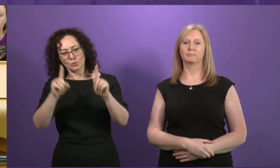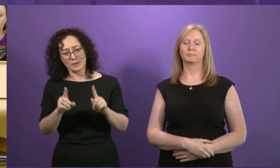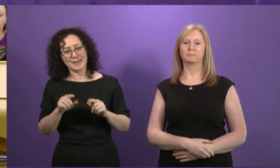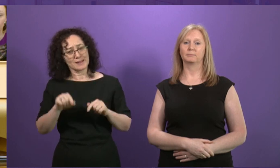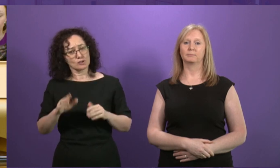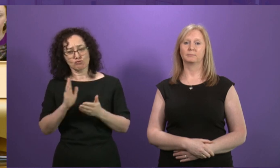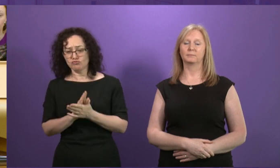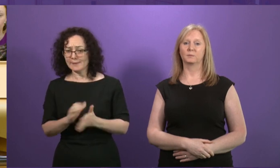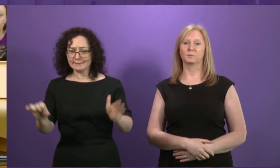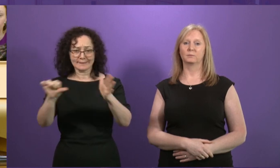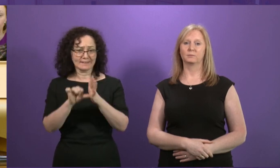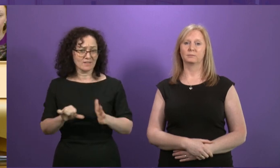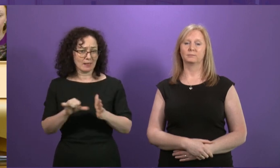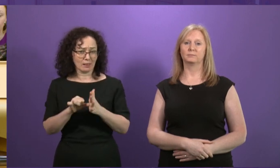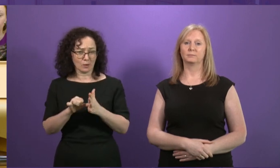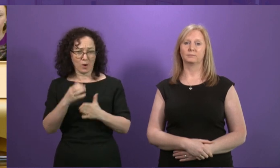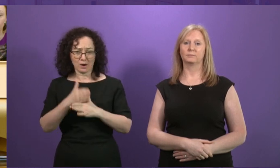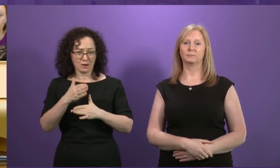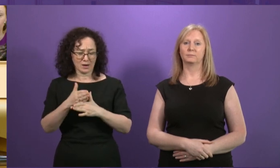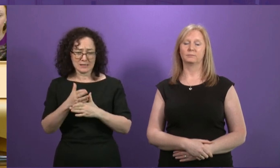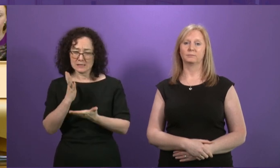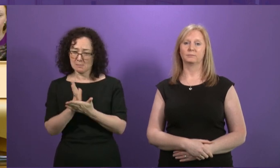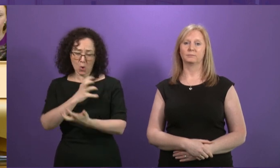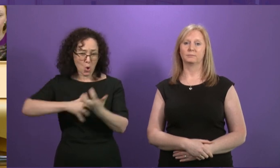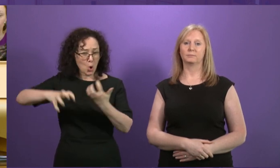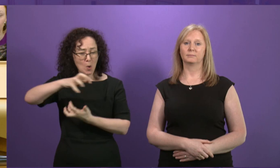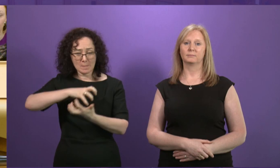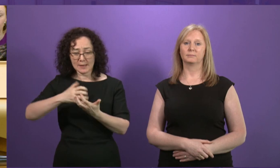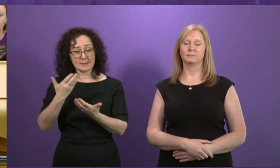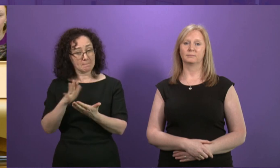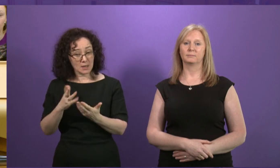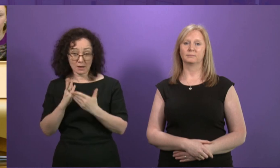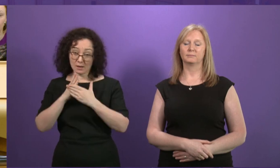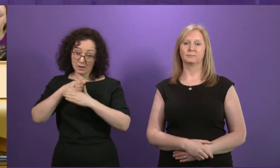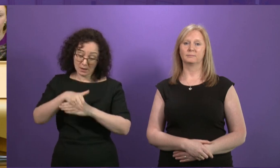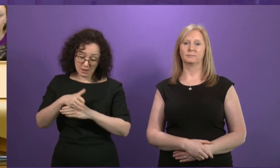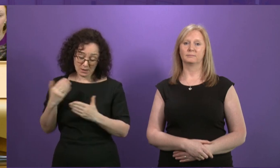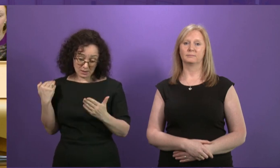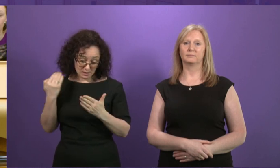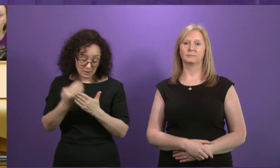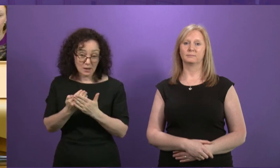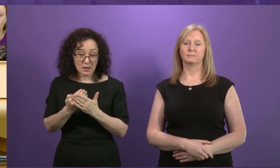challenging and complex. Considerable work has been done to assess all the risks and